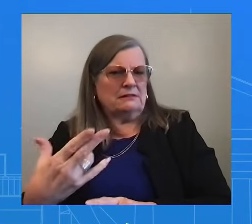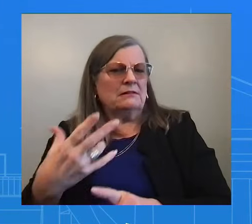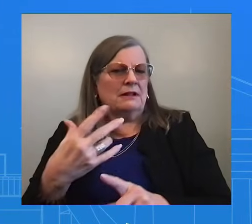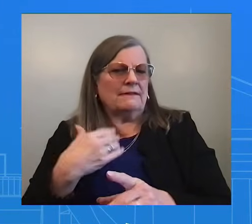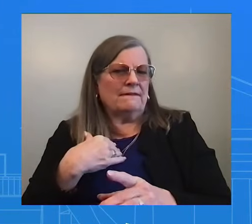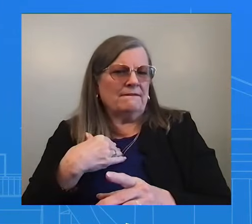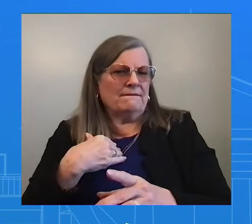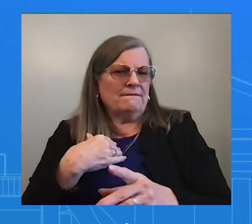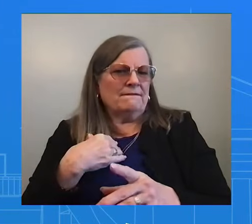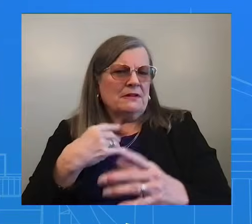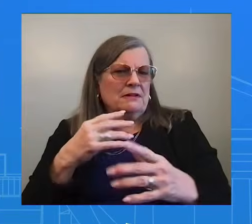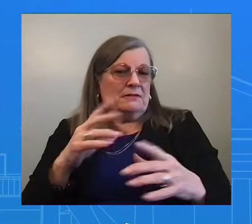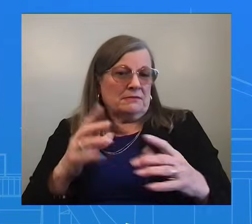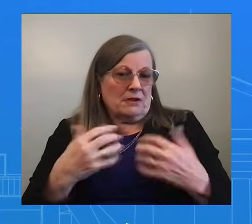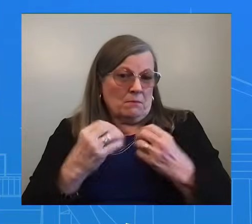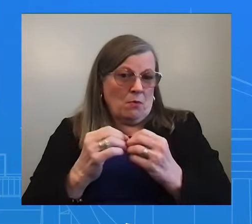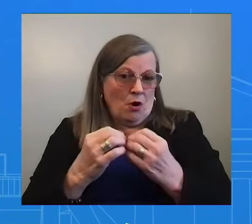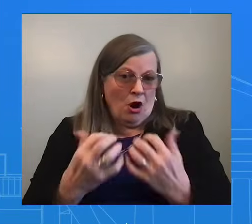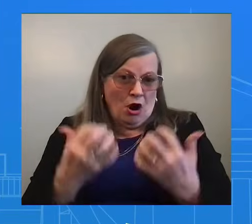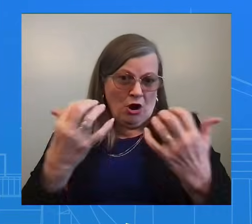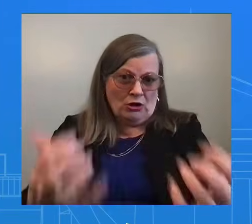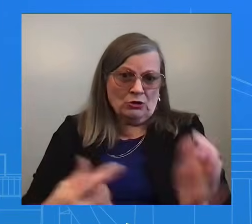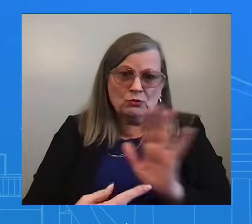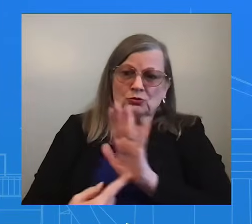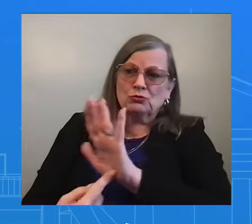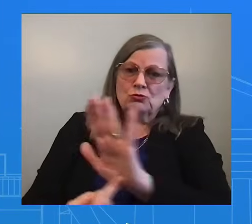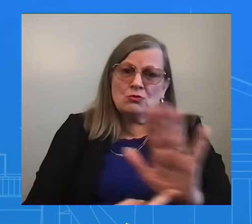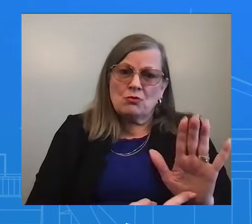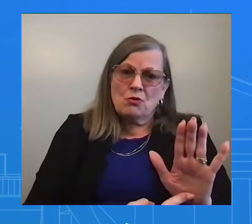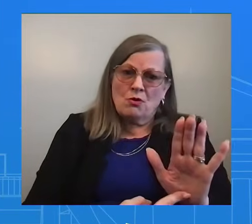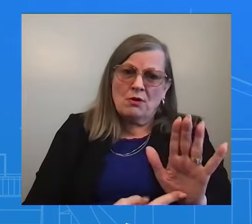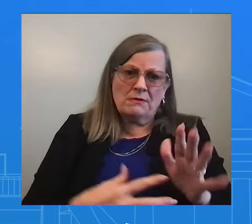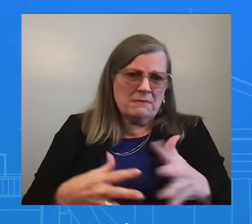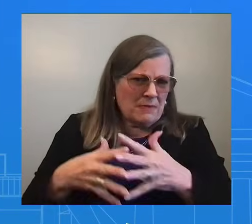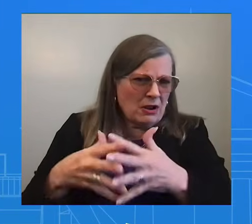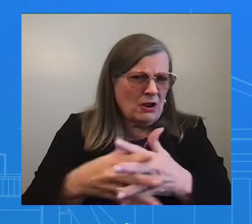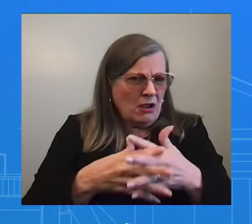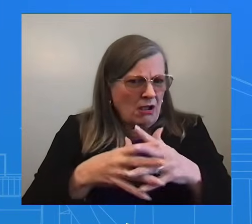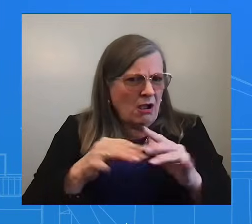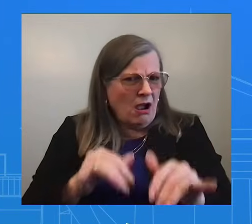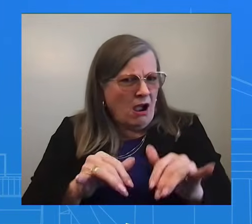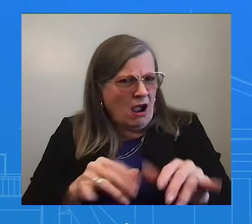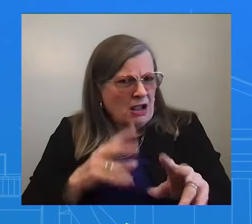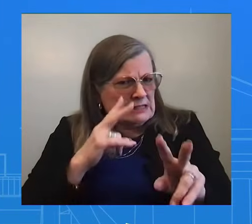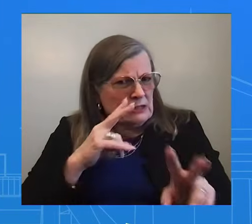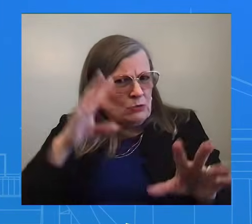to help the brave people of Ukraine fight against tyranny, fight against the aggression from Russia.